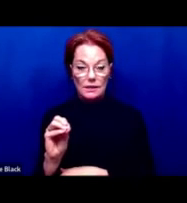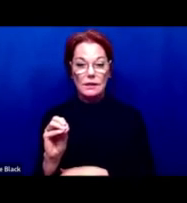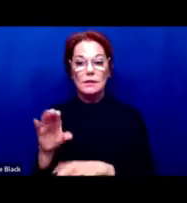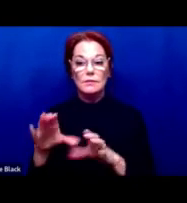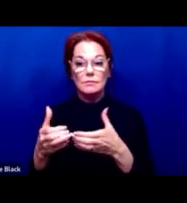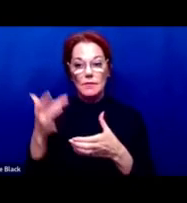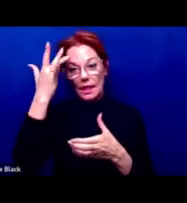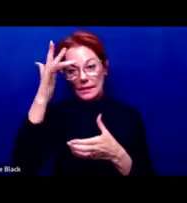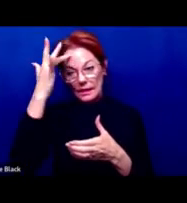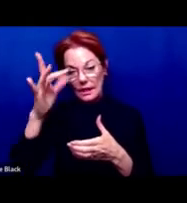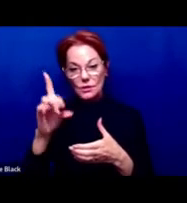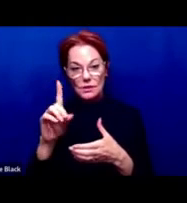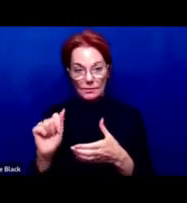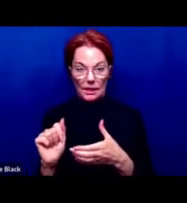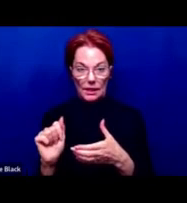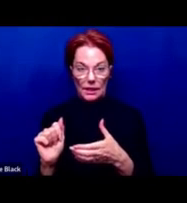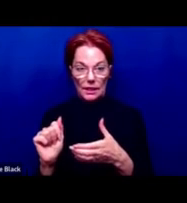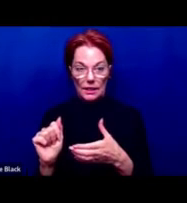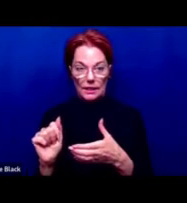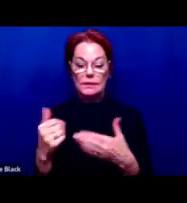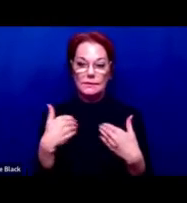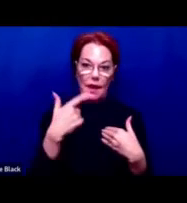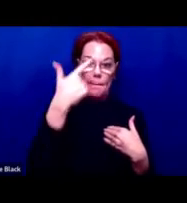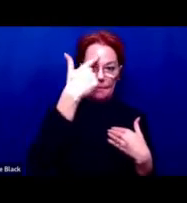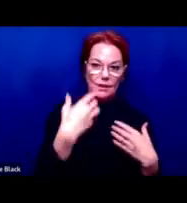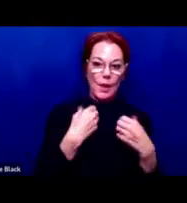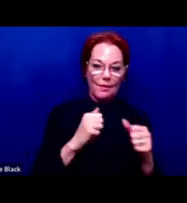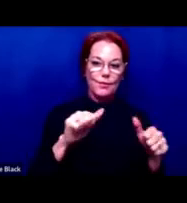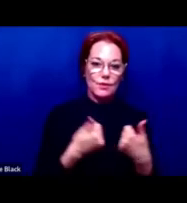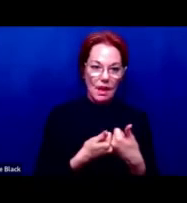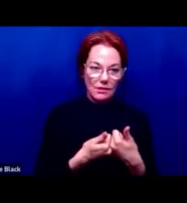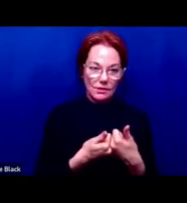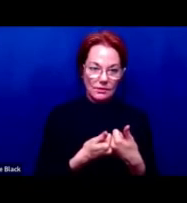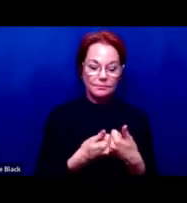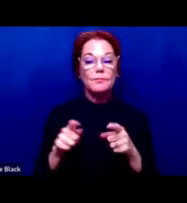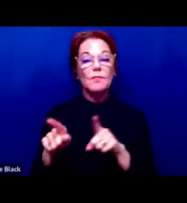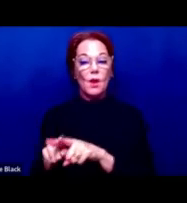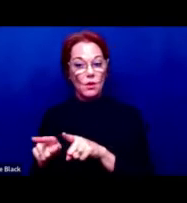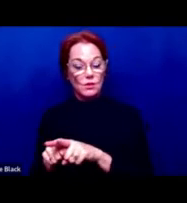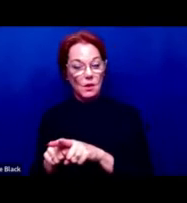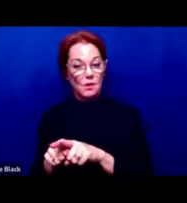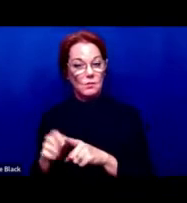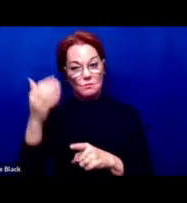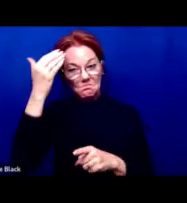and developmental disabilities are living with mental health challenges. And we know that